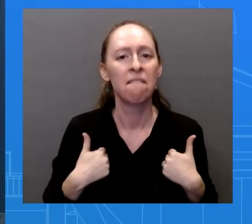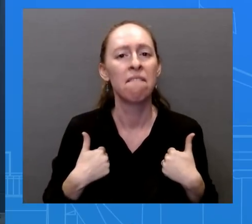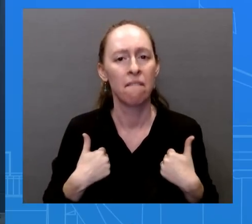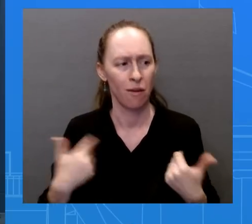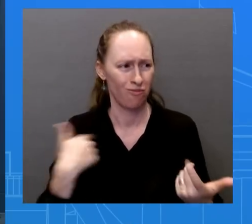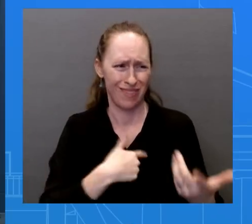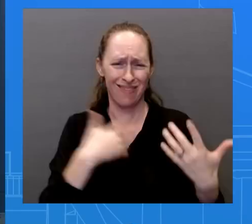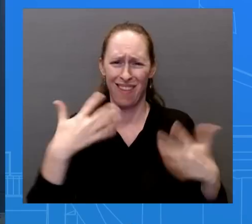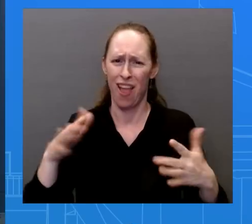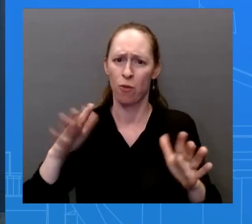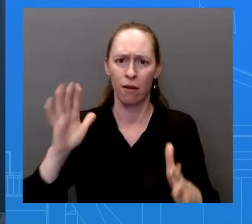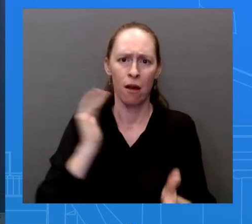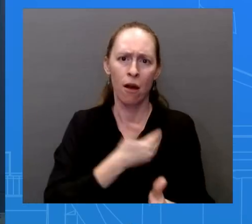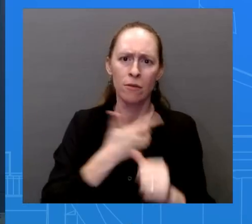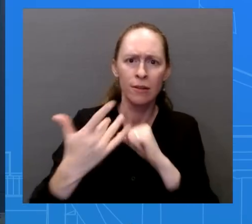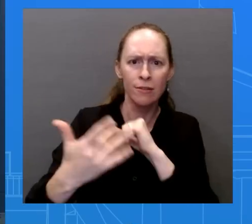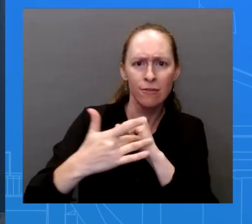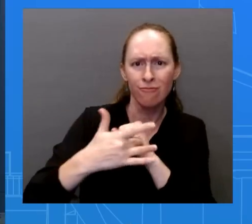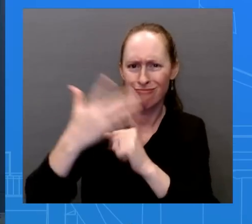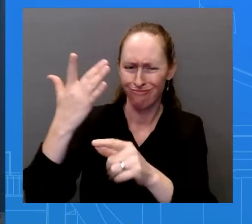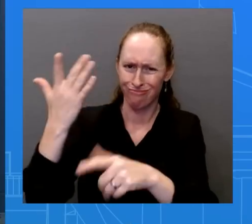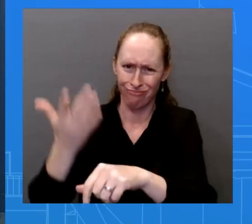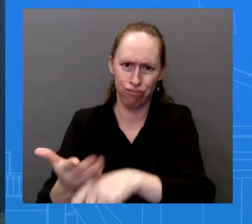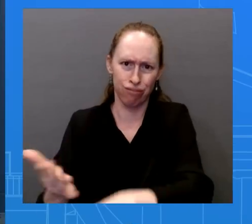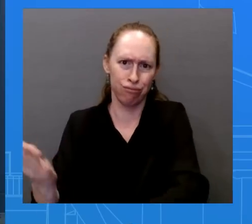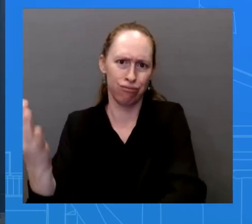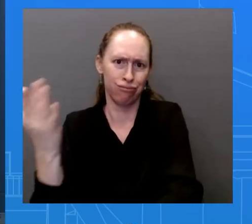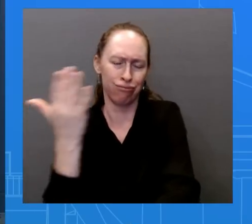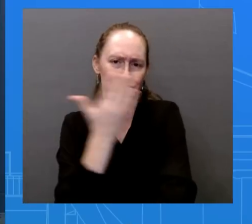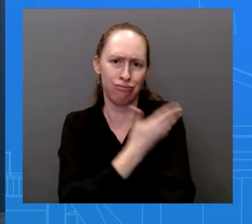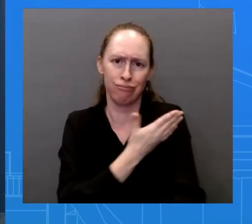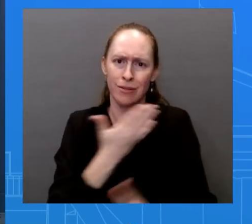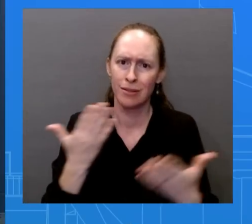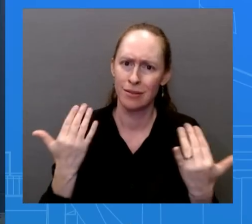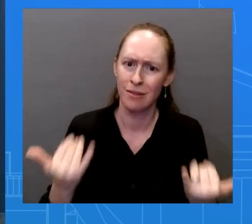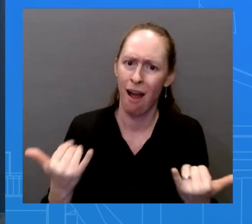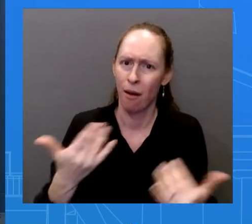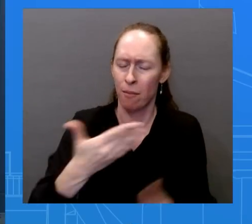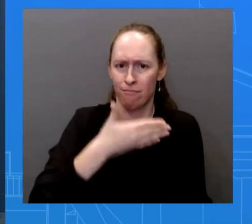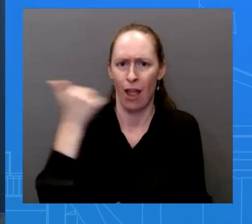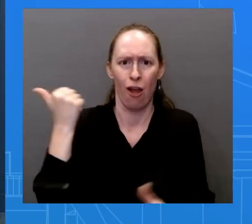COVID is no longer the same disruptive threat it was. And, by the way, that did not happen by accident.